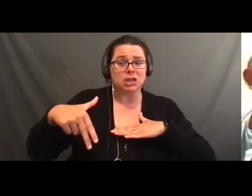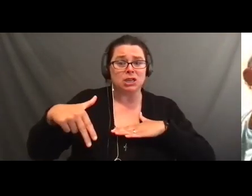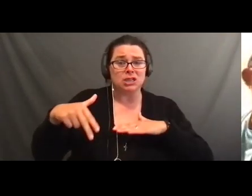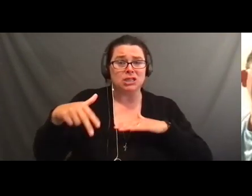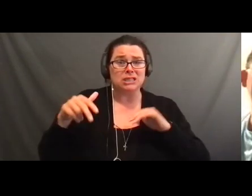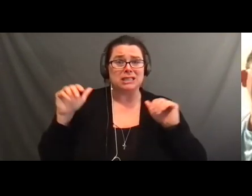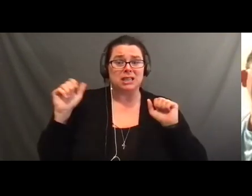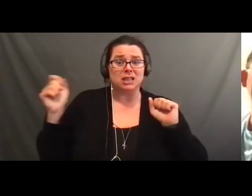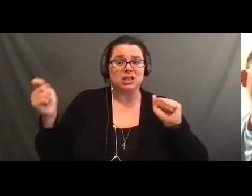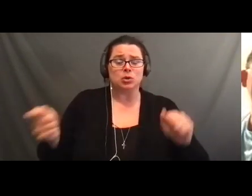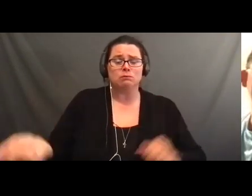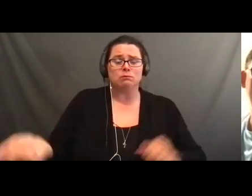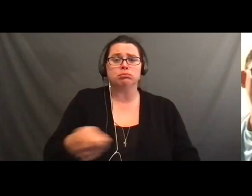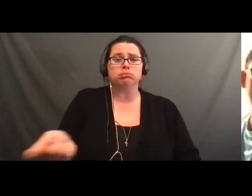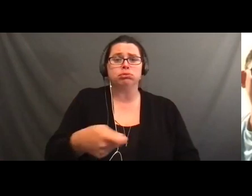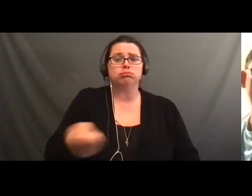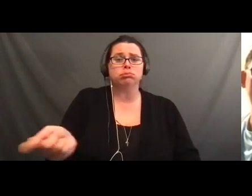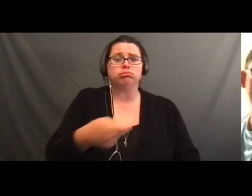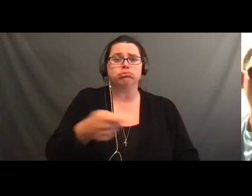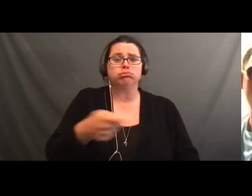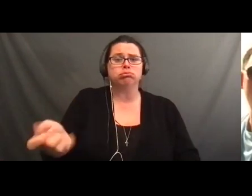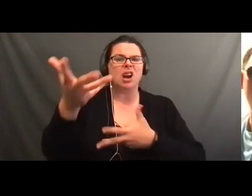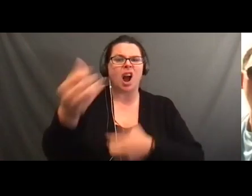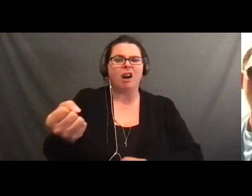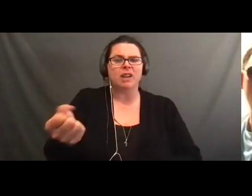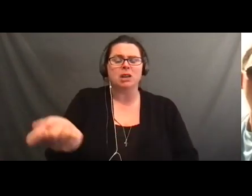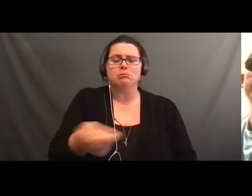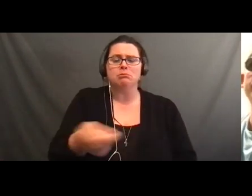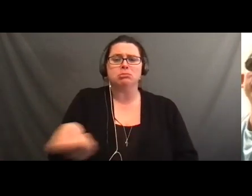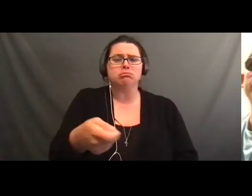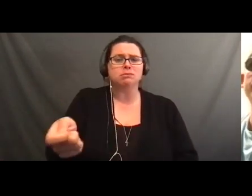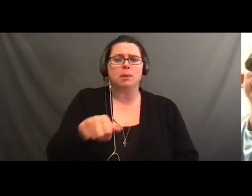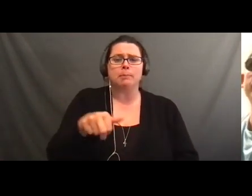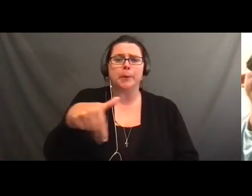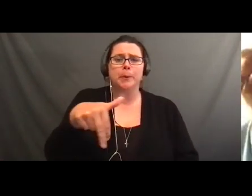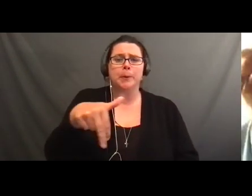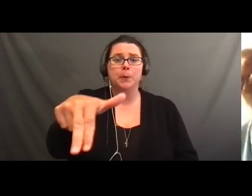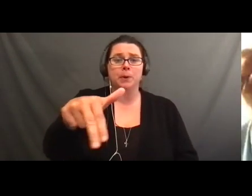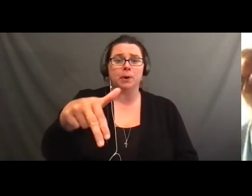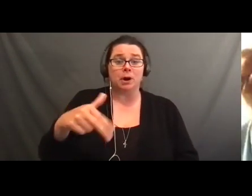cane and walking so confident that I am trying to keep up with her.